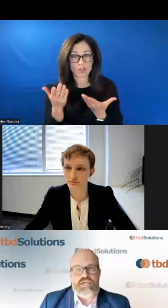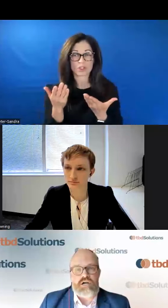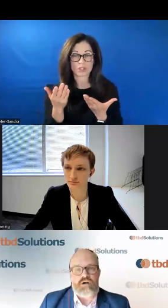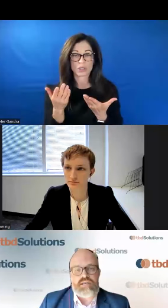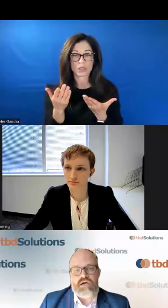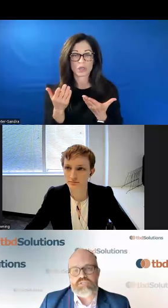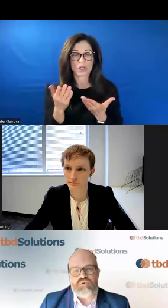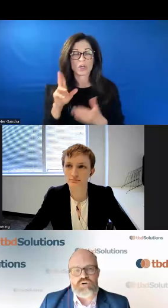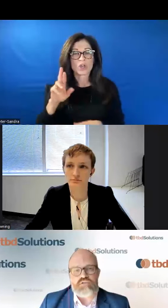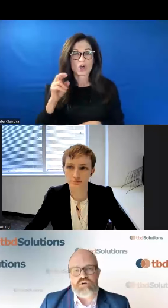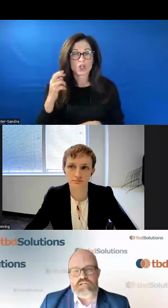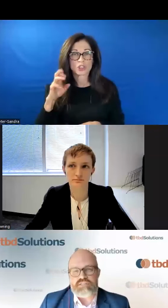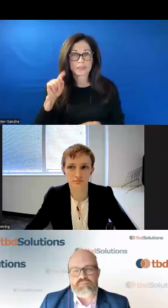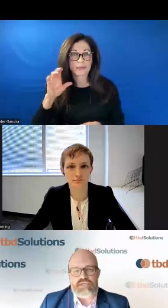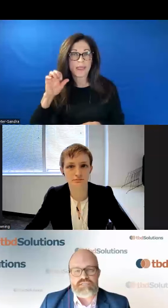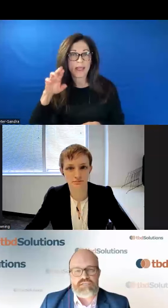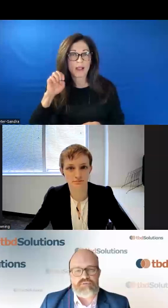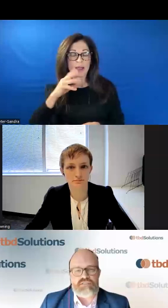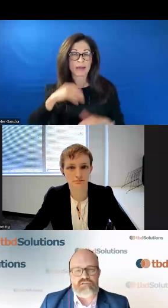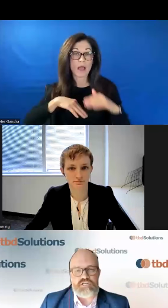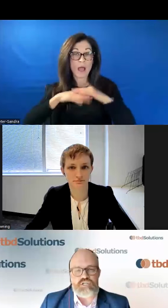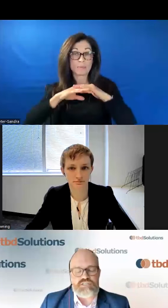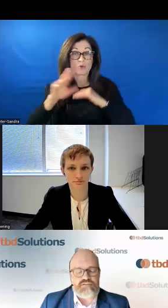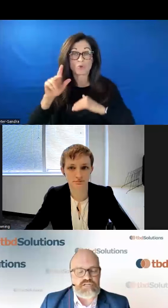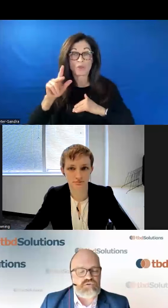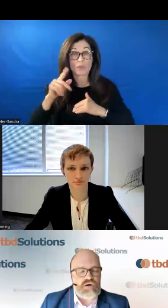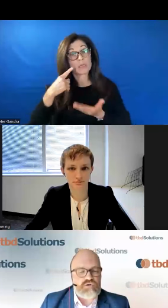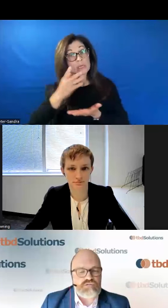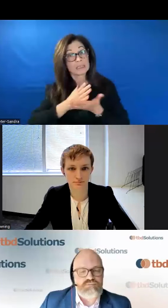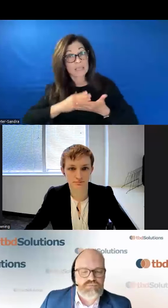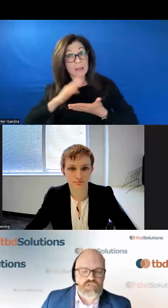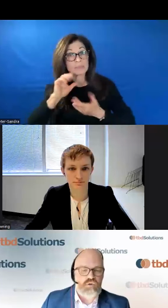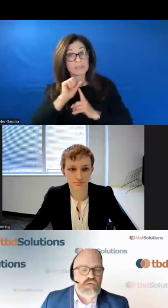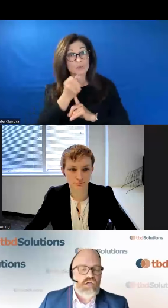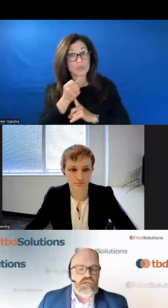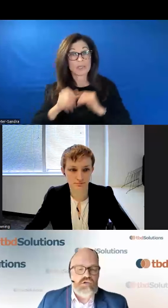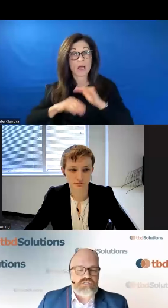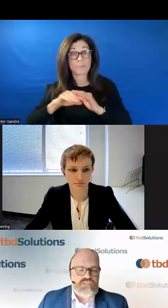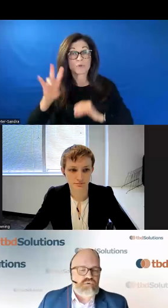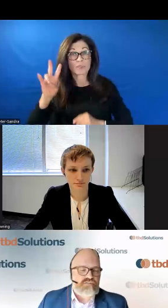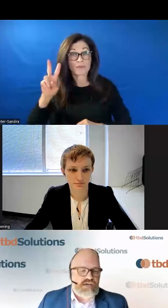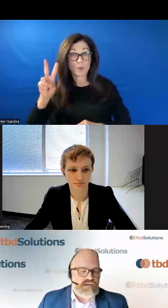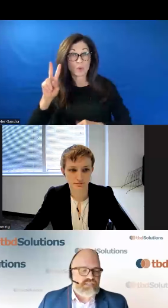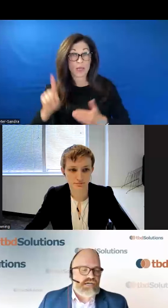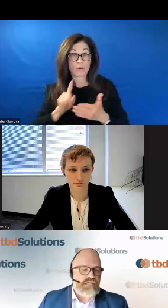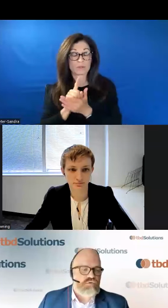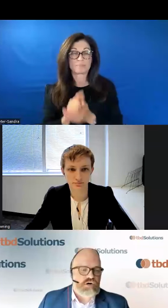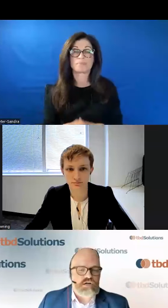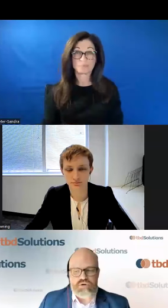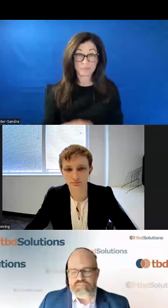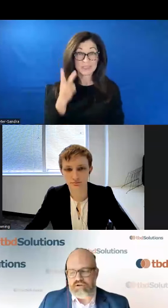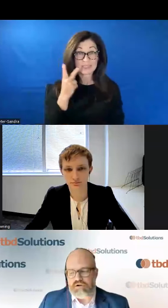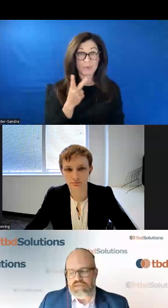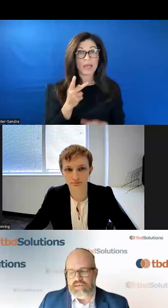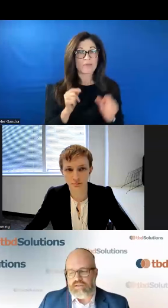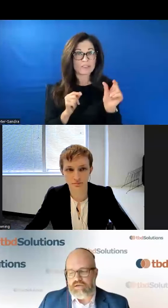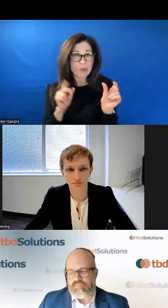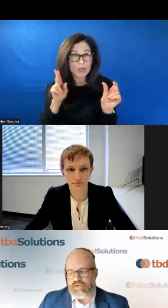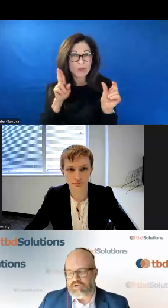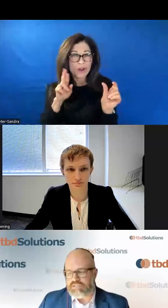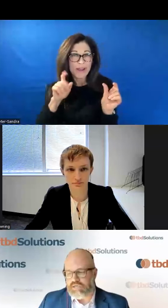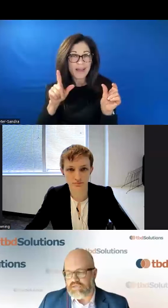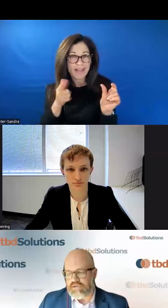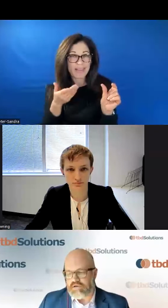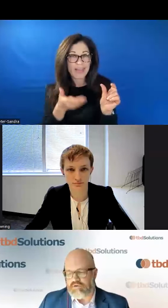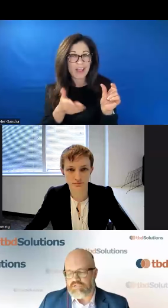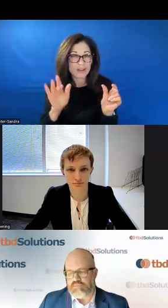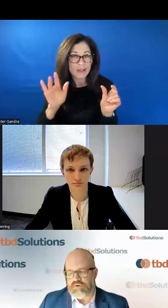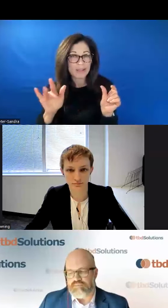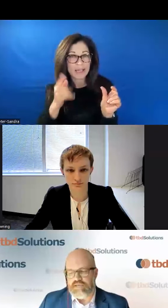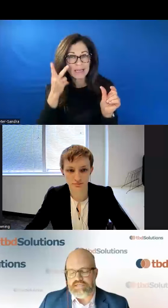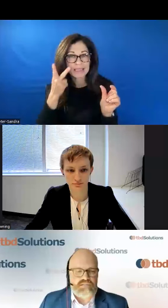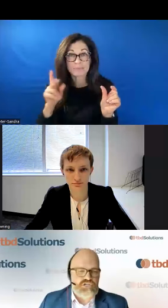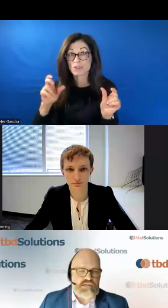URGENT CARE UP TO 23 OR 72 HOURS. YOU CAN SEE THE TINY URL. LOOKS LIKE KRISTEN PUT THAT IN THE